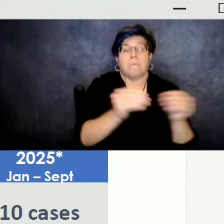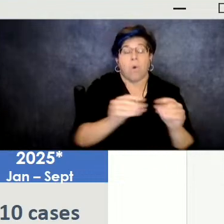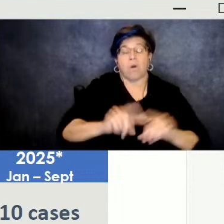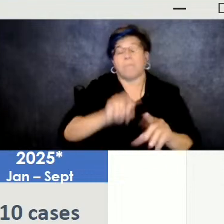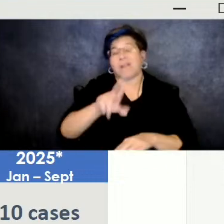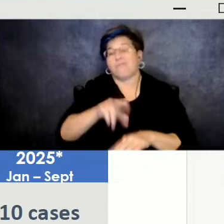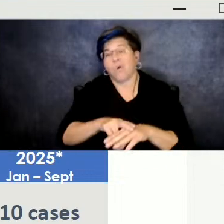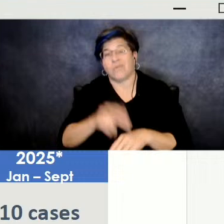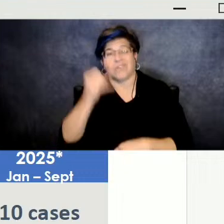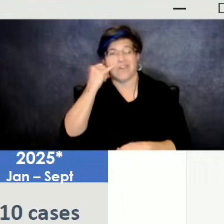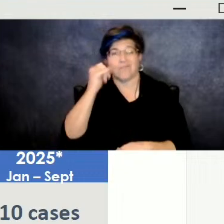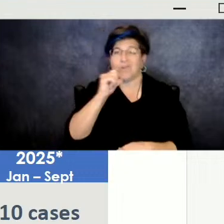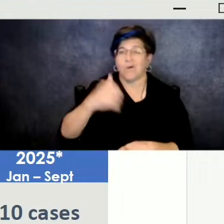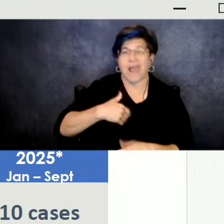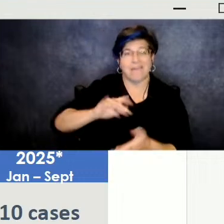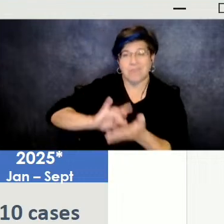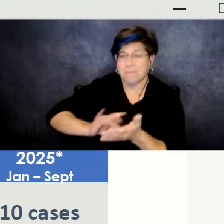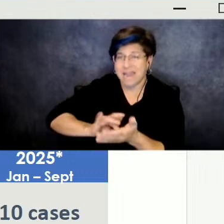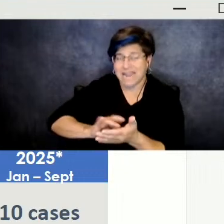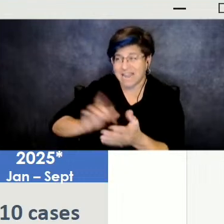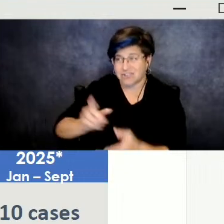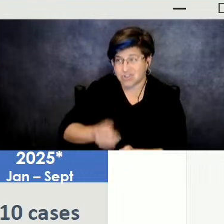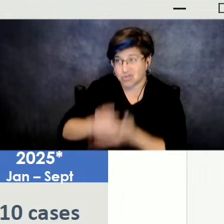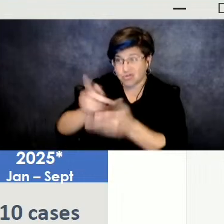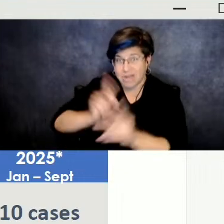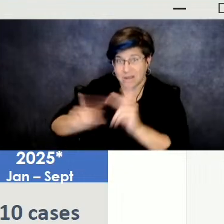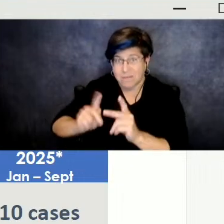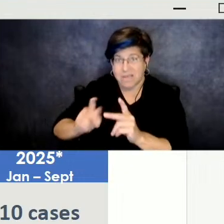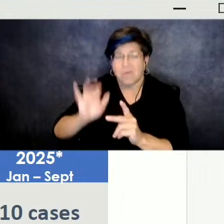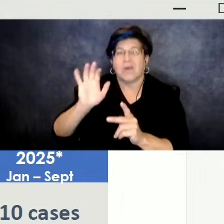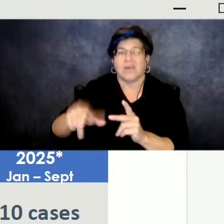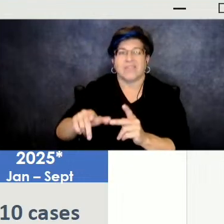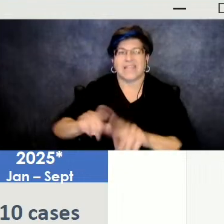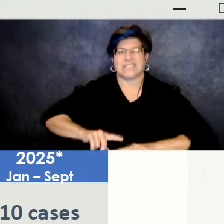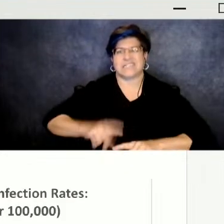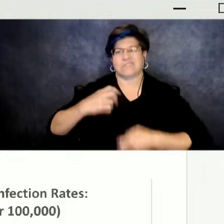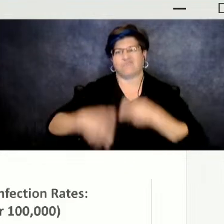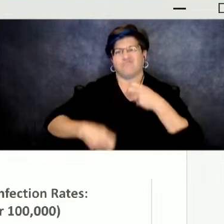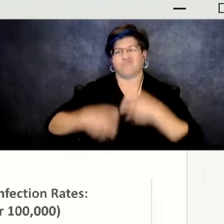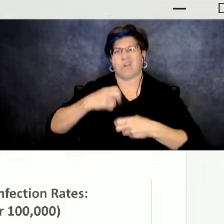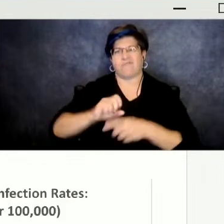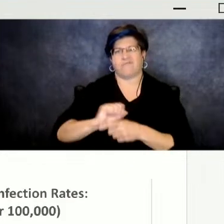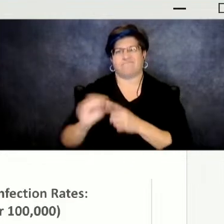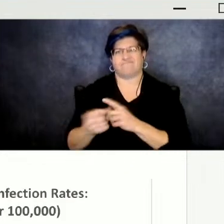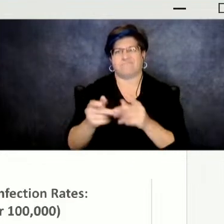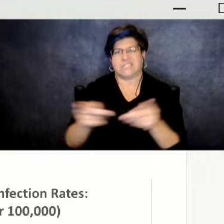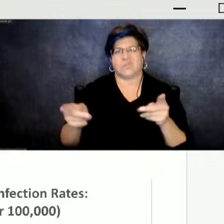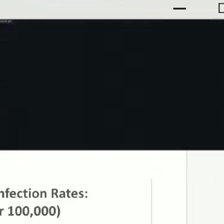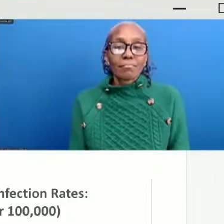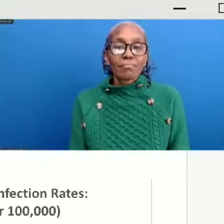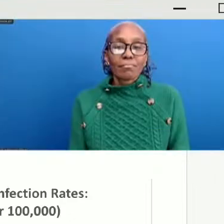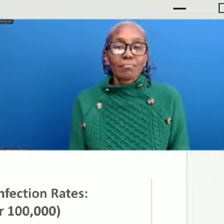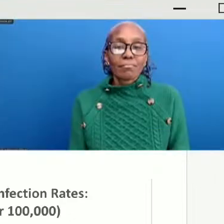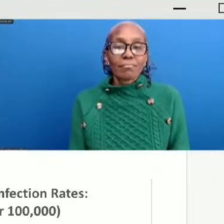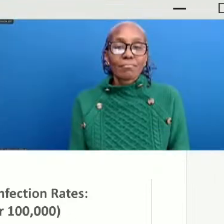PHARMACEUTICAL COMPANIES ARE WORKING TO PRODUCE MORE. BUT OF COURSE IF WE DON'T HAVE